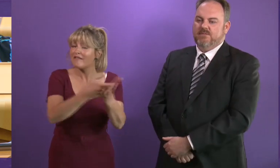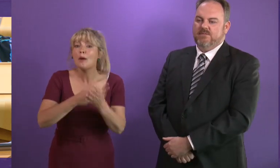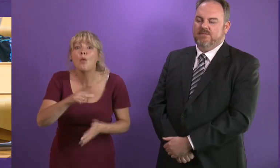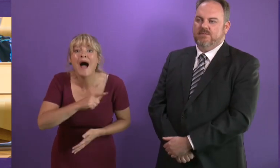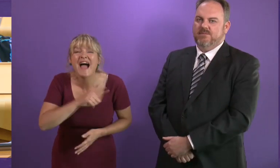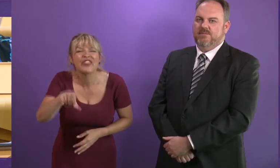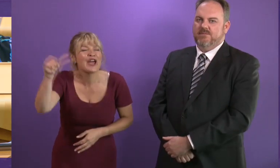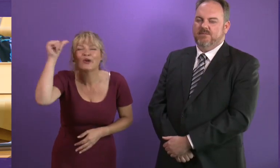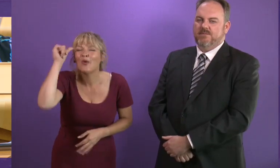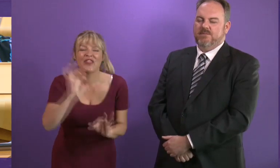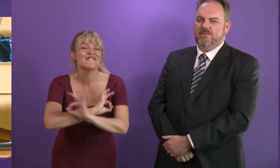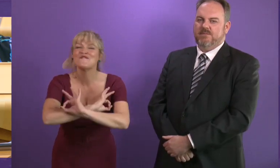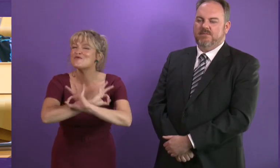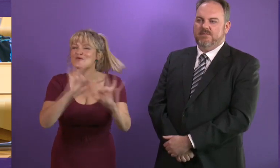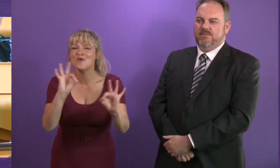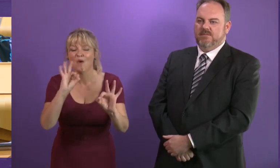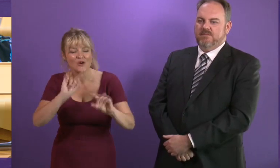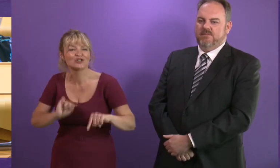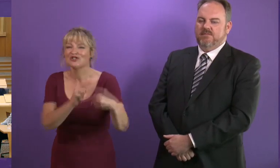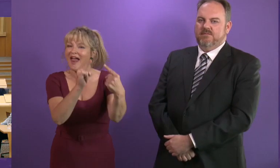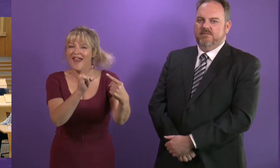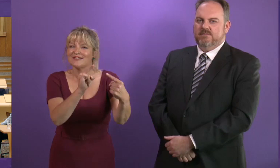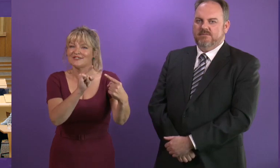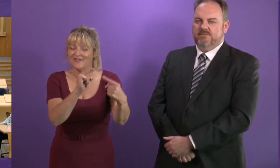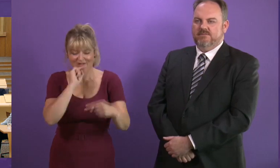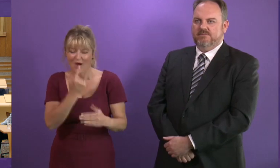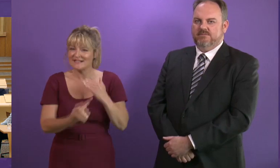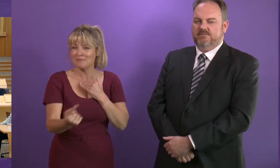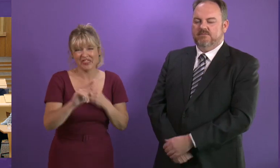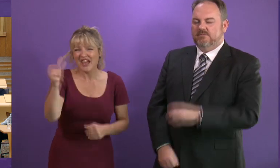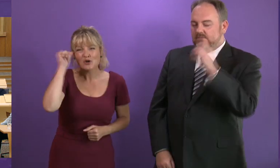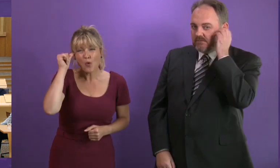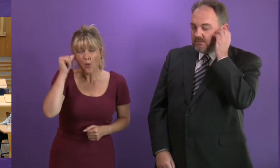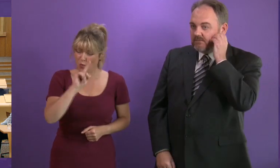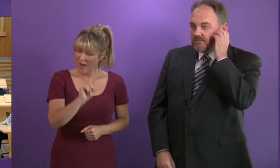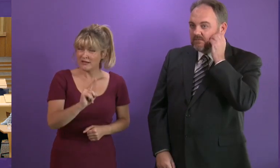against independence. They know that, when Scotland is given the right to choose, this